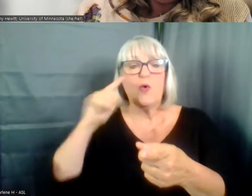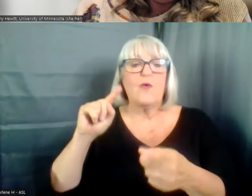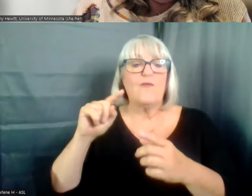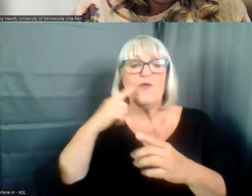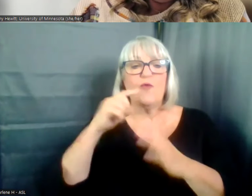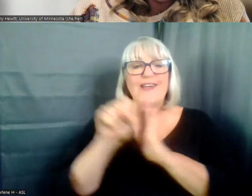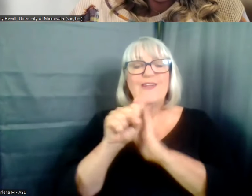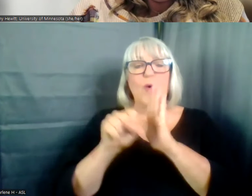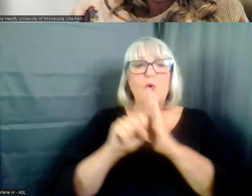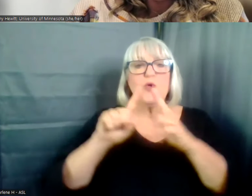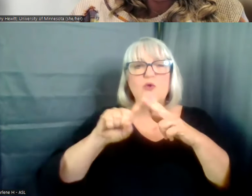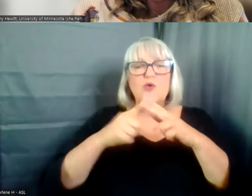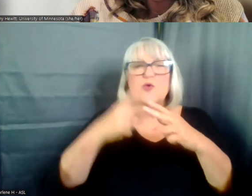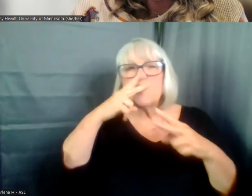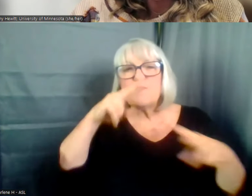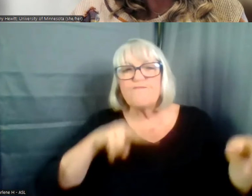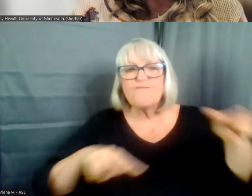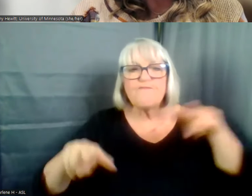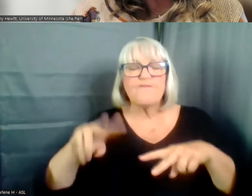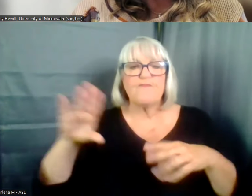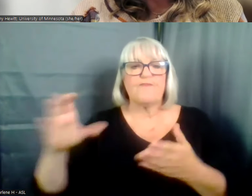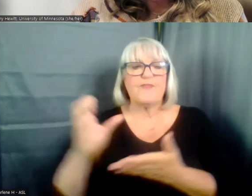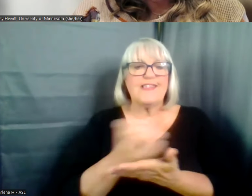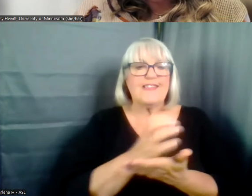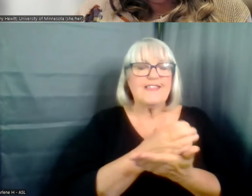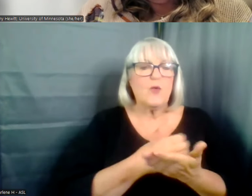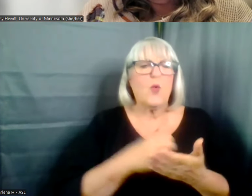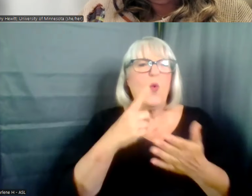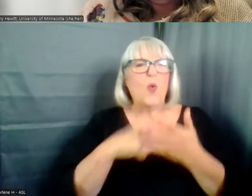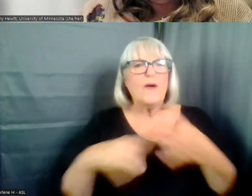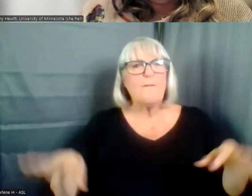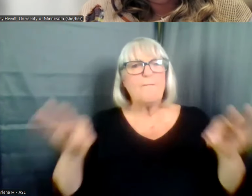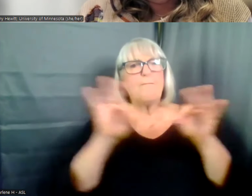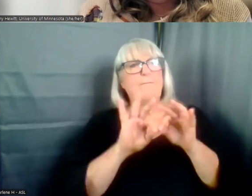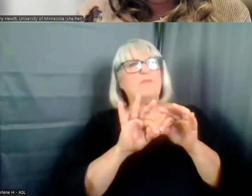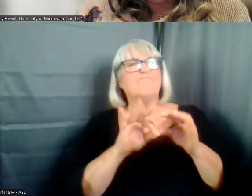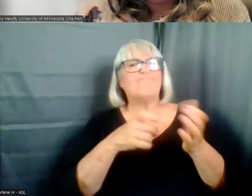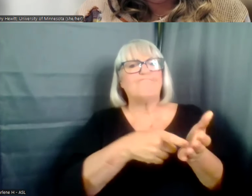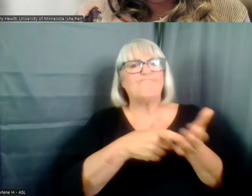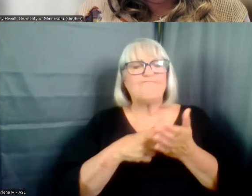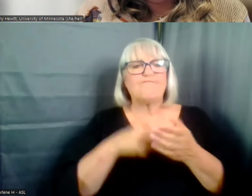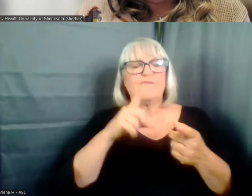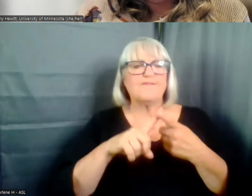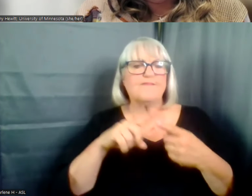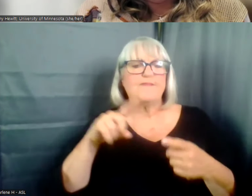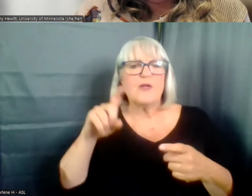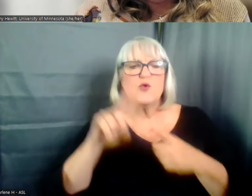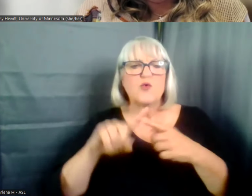revisit their data collection processes, what are some key criteria states should consider in developing new surveys and other methods